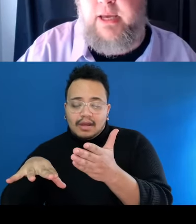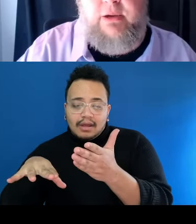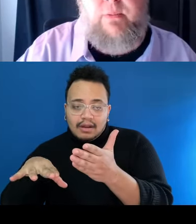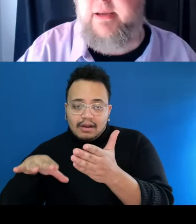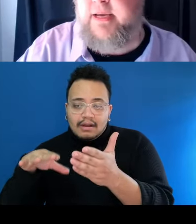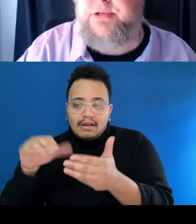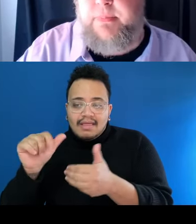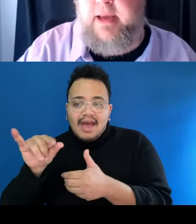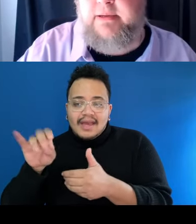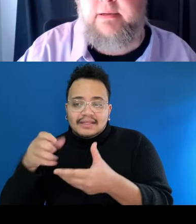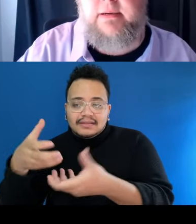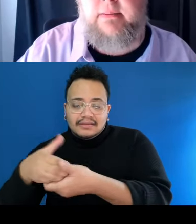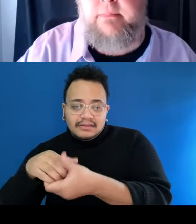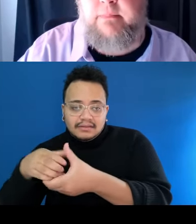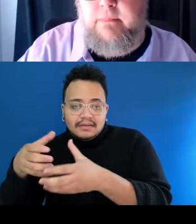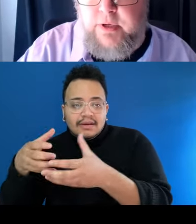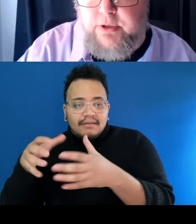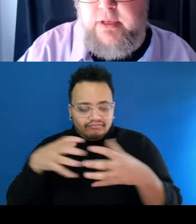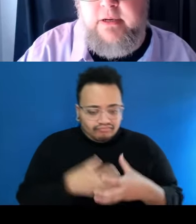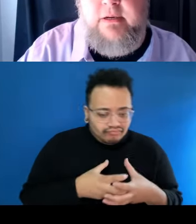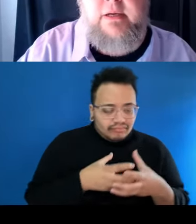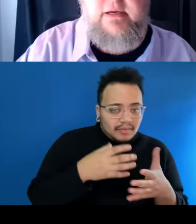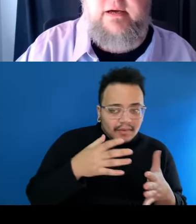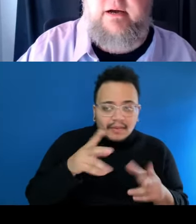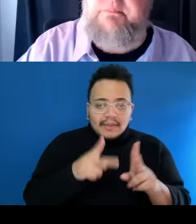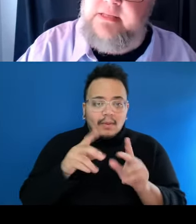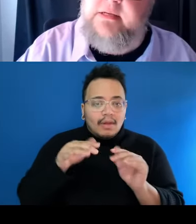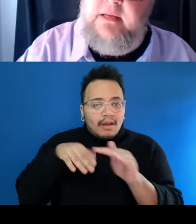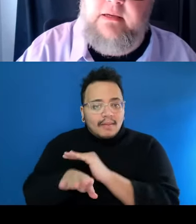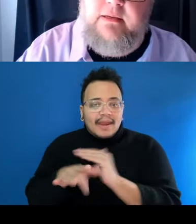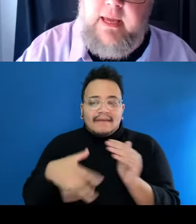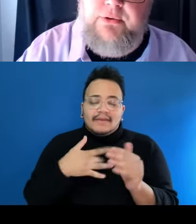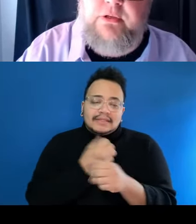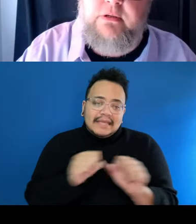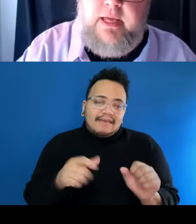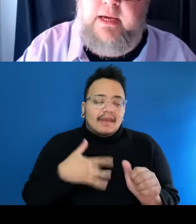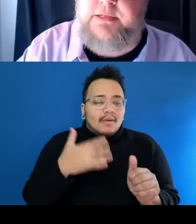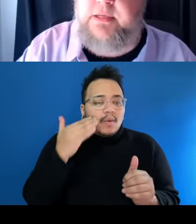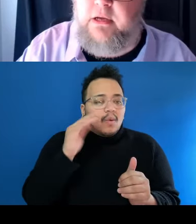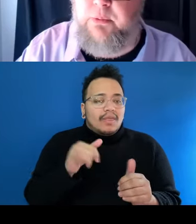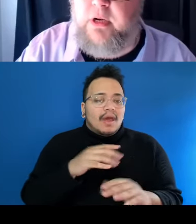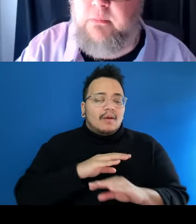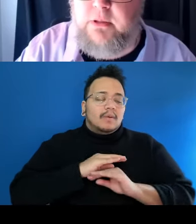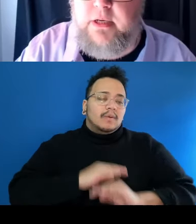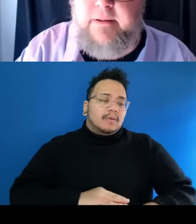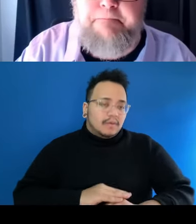"Hey, I got you back, you're good here." That's going to counter chaos and unpredictability.